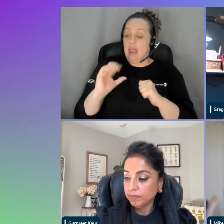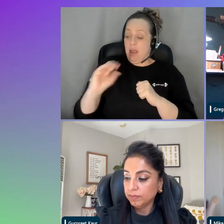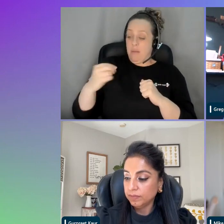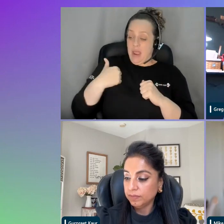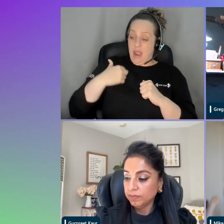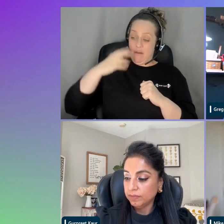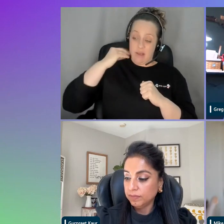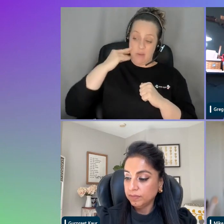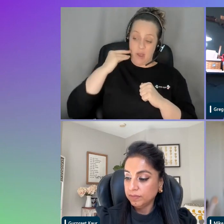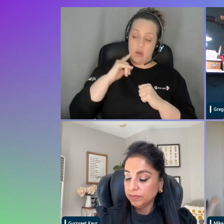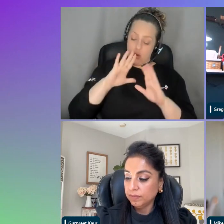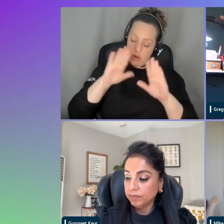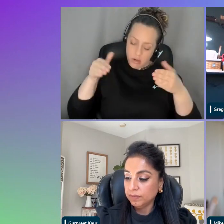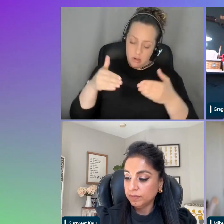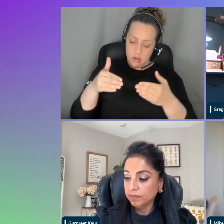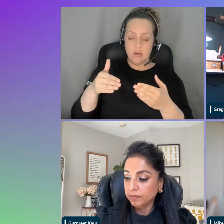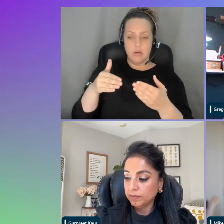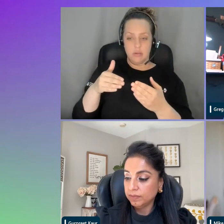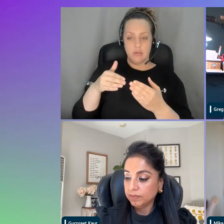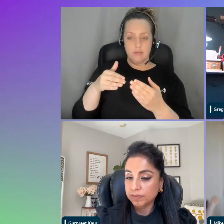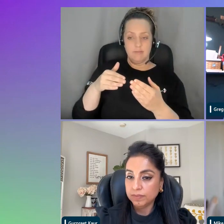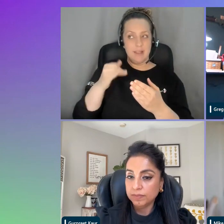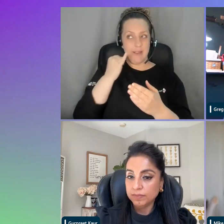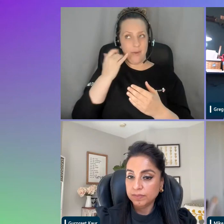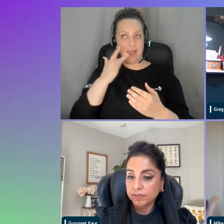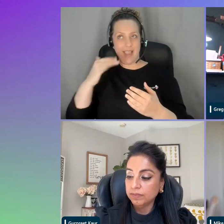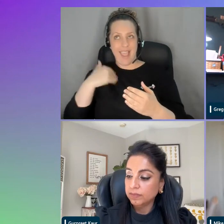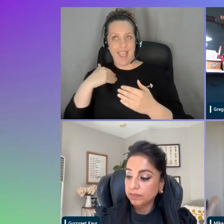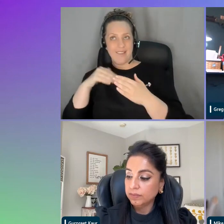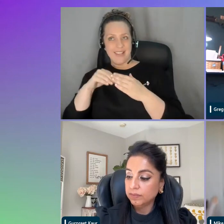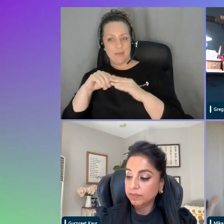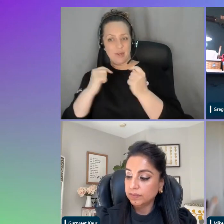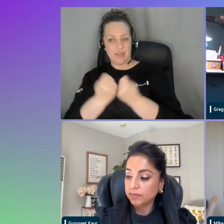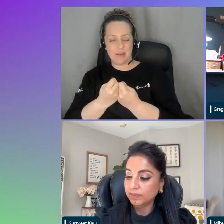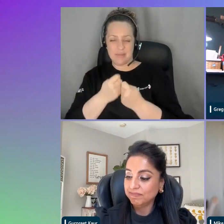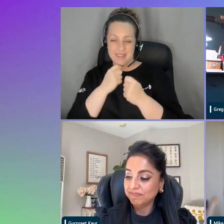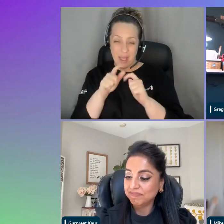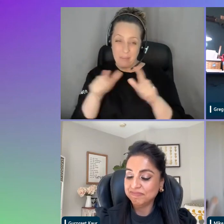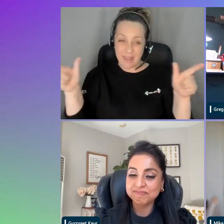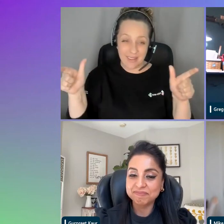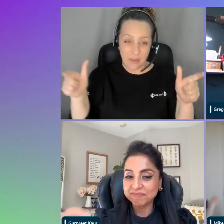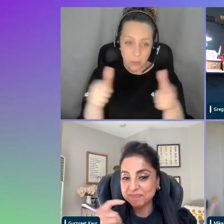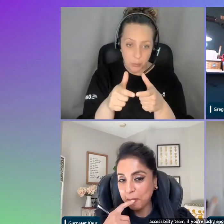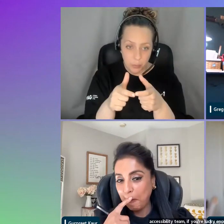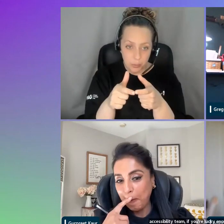into this now, but in any case, any company, I've been at the central accessible Team, if you're lucky enough to have one,